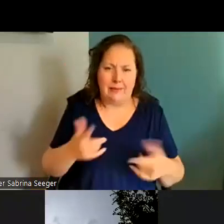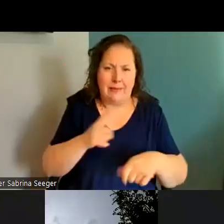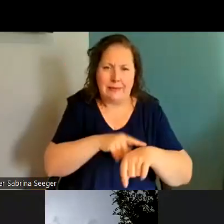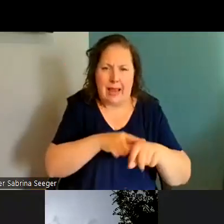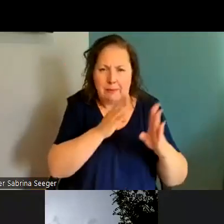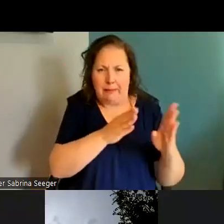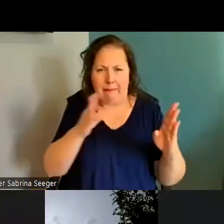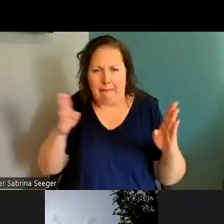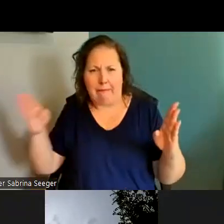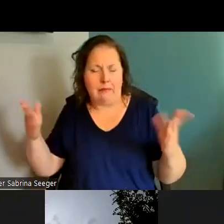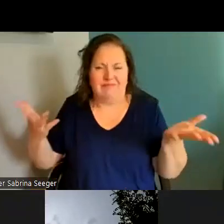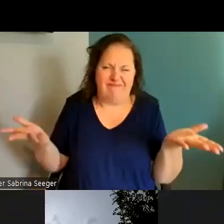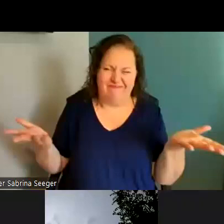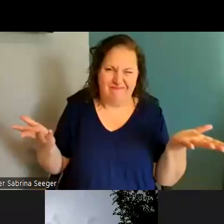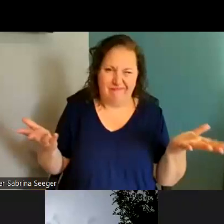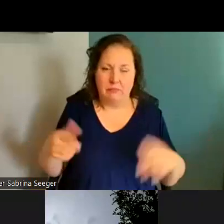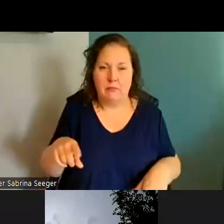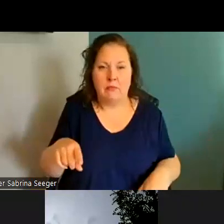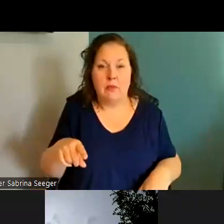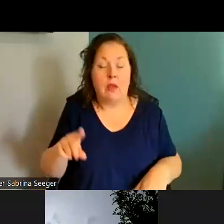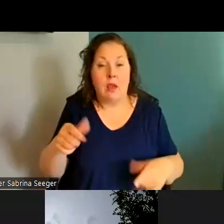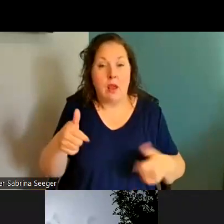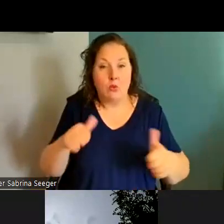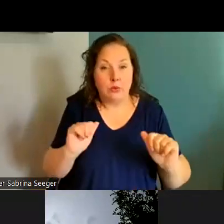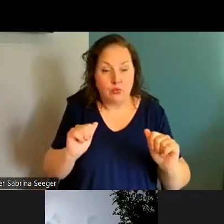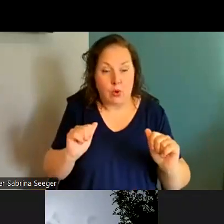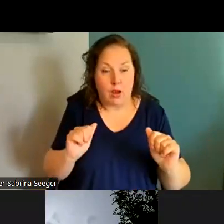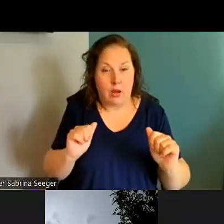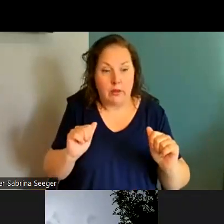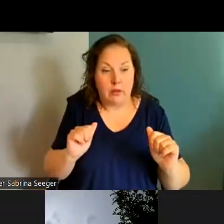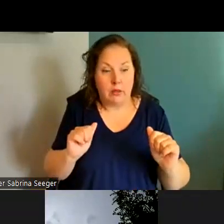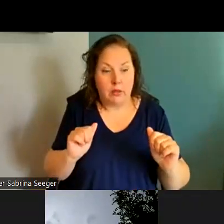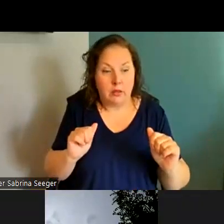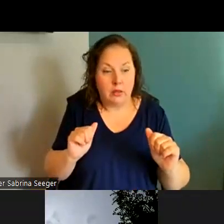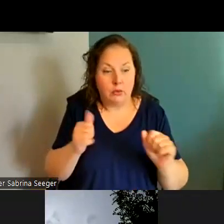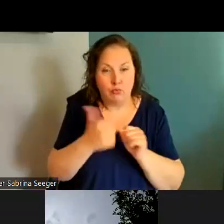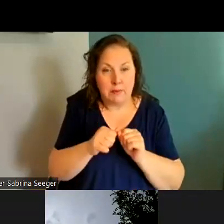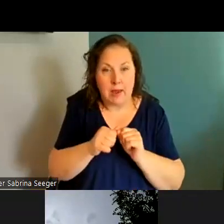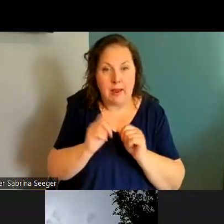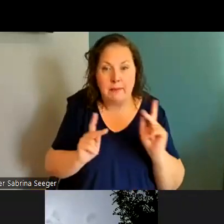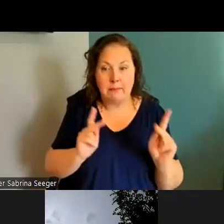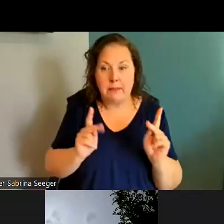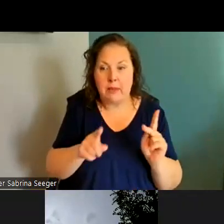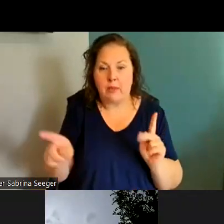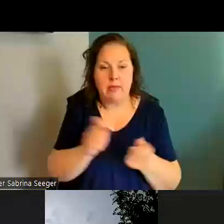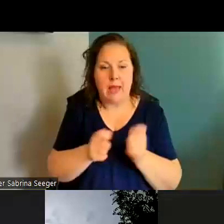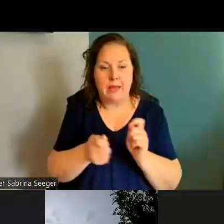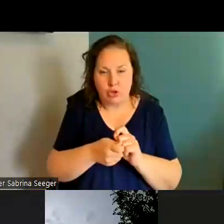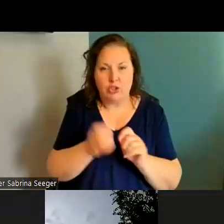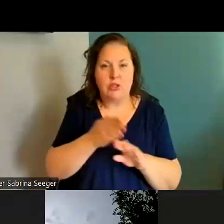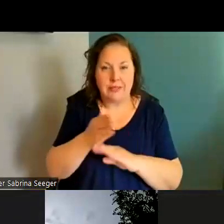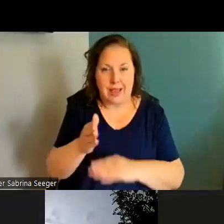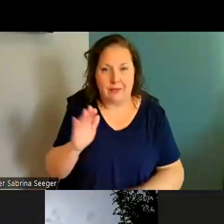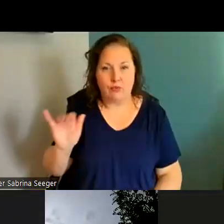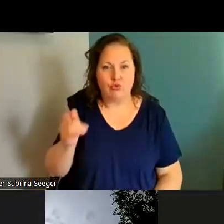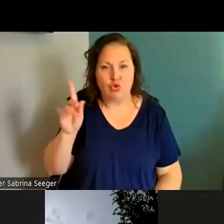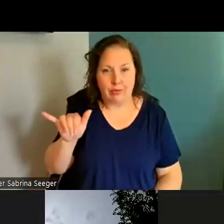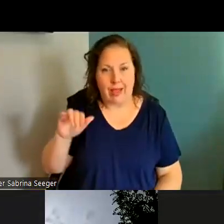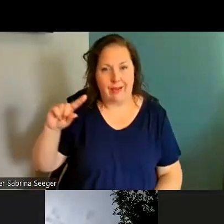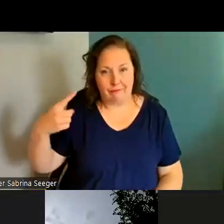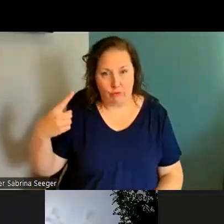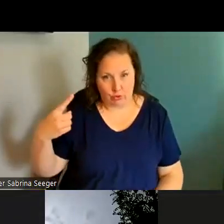of that. But I would try to remind people that the change is after July 1st. If like today you were